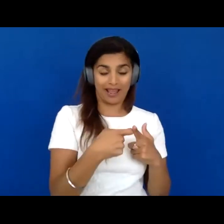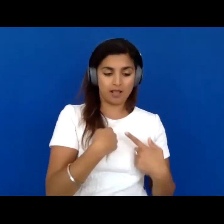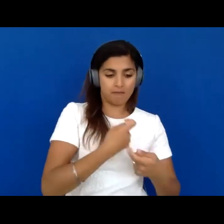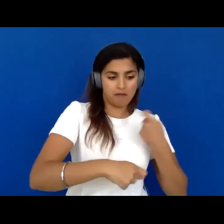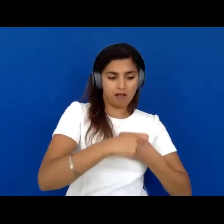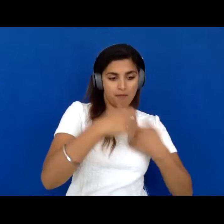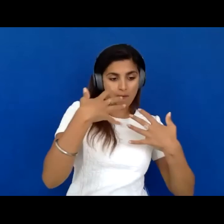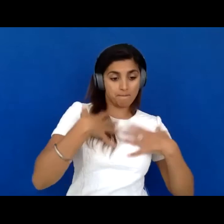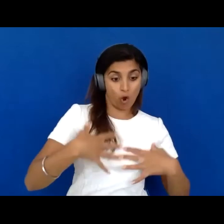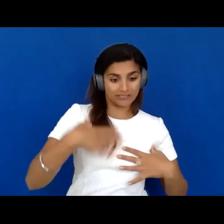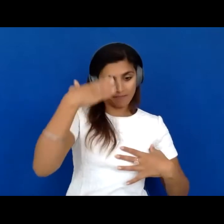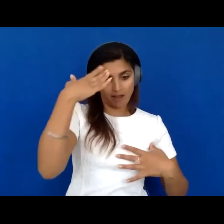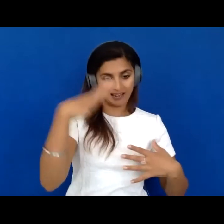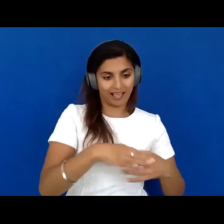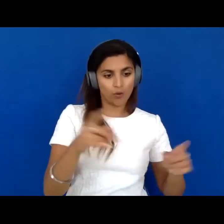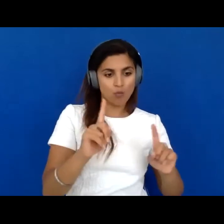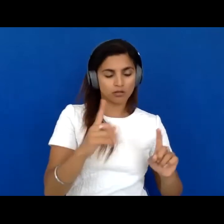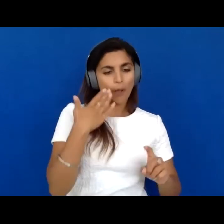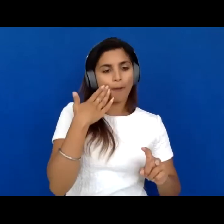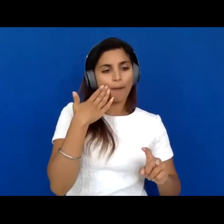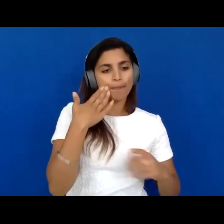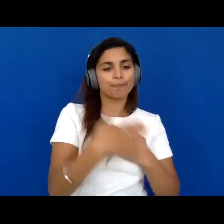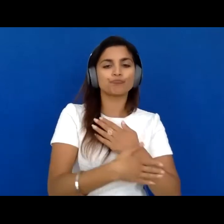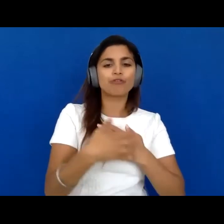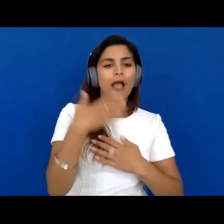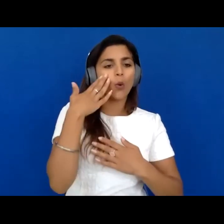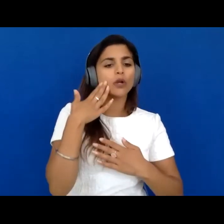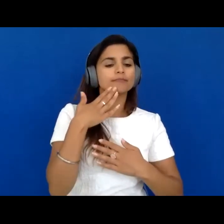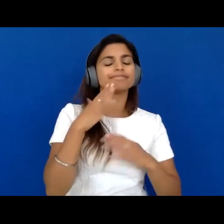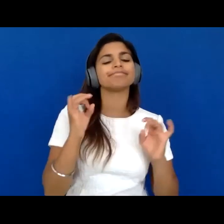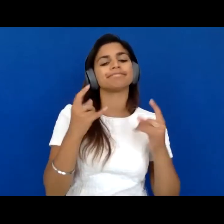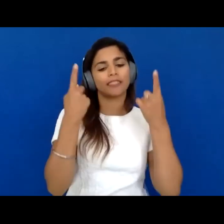less when I entered that doctors room or even before so how do we make sense of